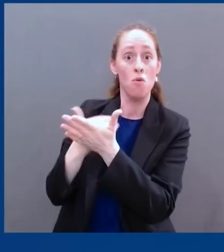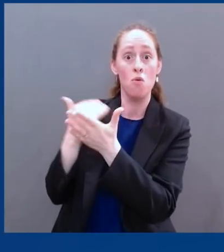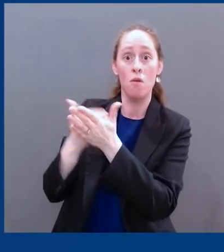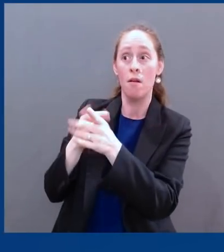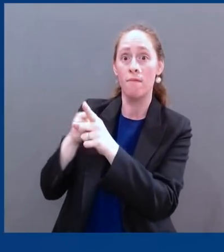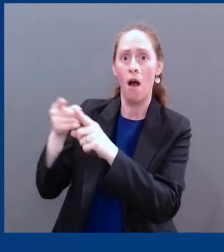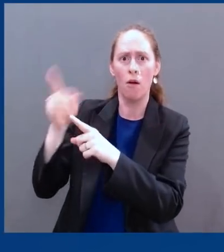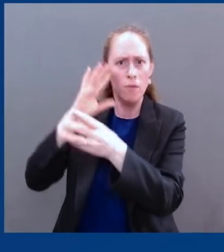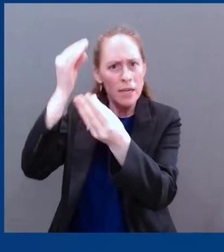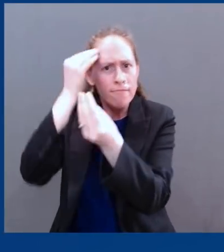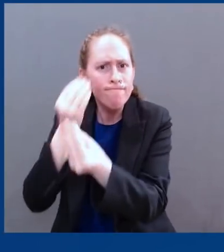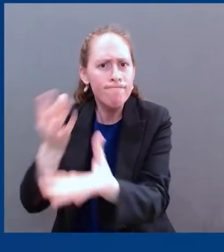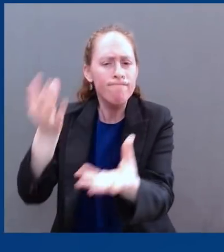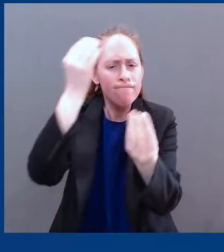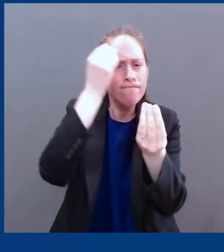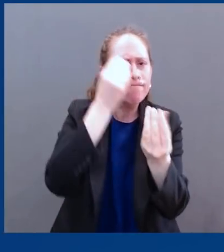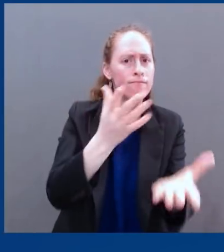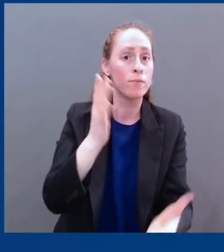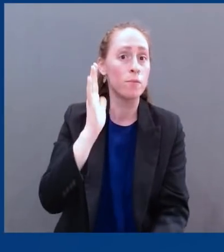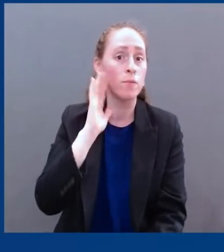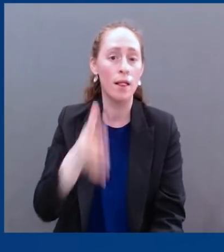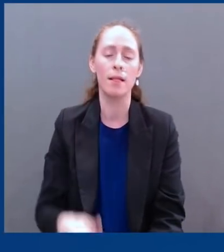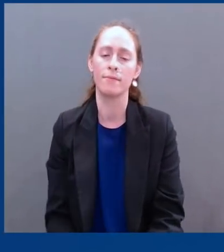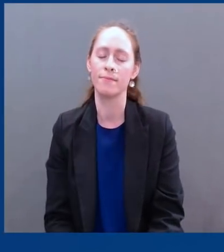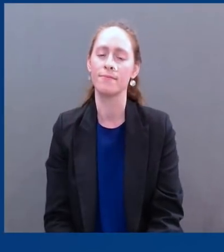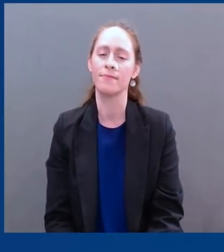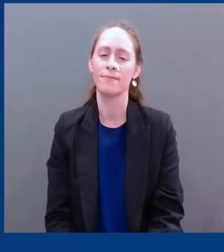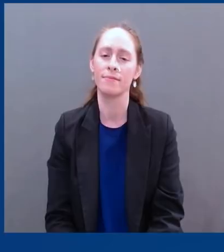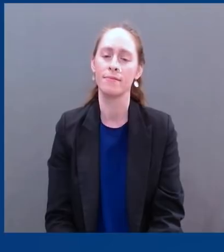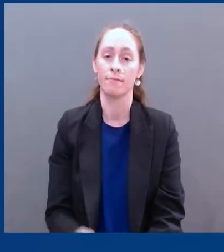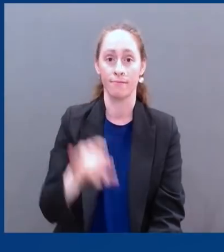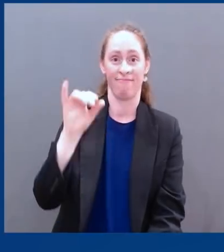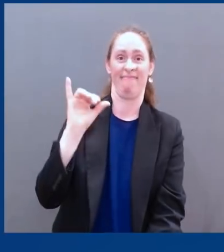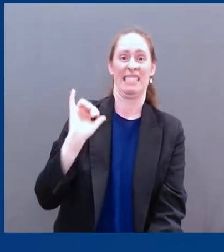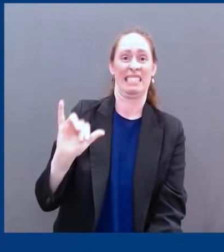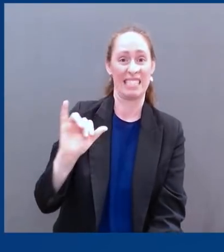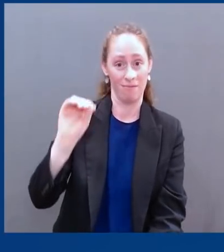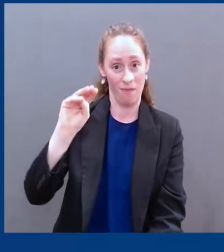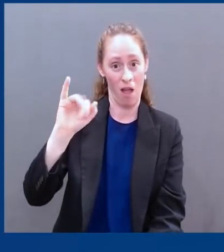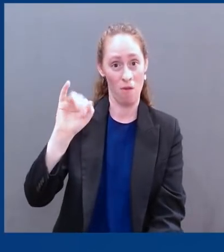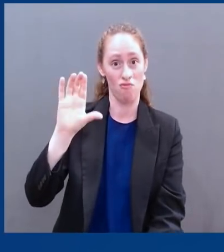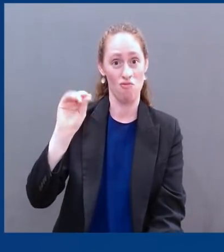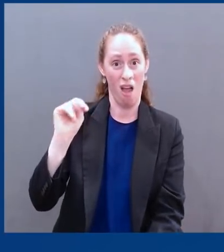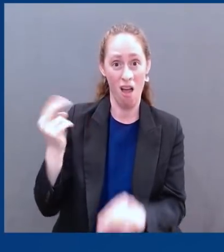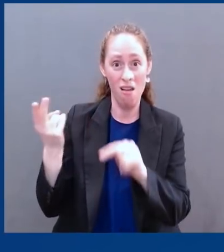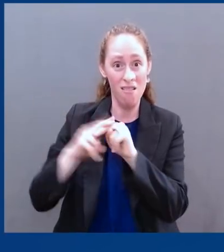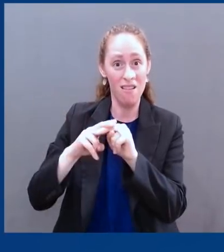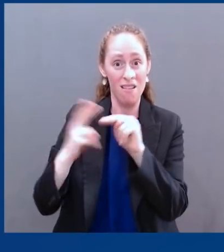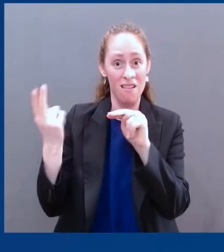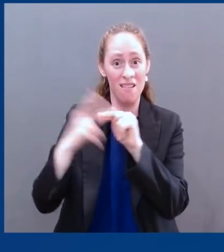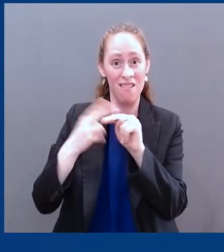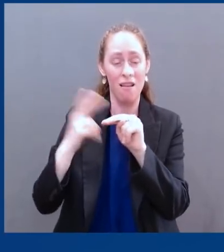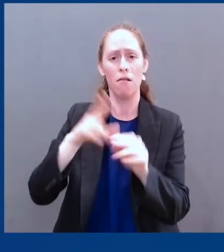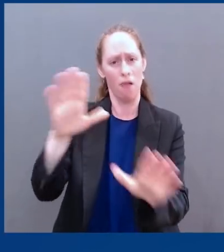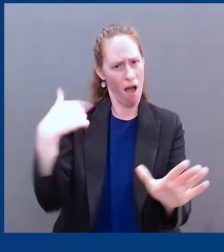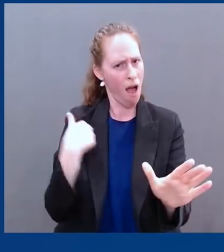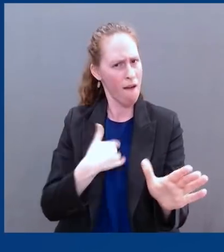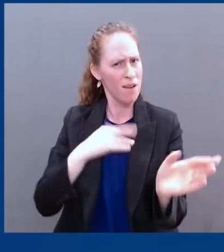from the Omicron variant or any other variant, we have the tools, vaccines, boosters, tests,